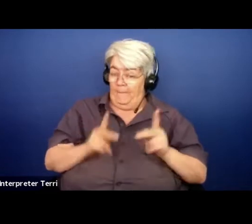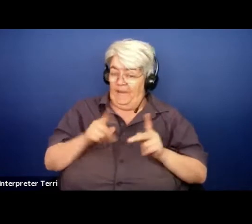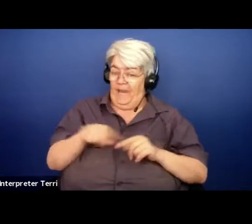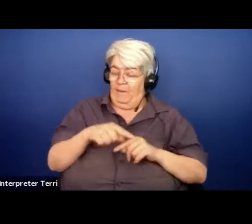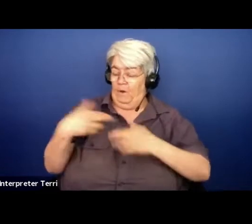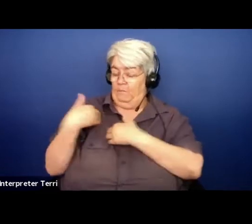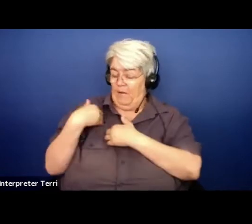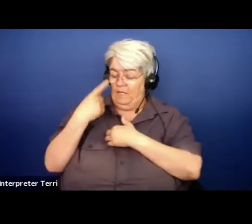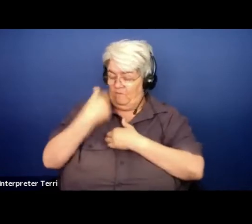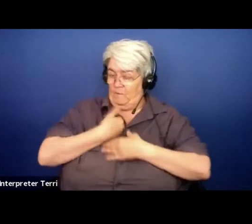for their own behavior